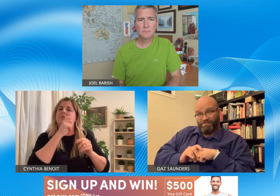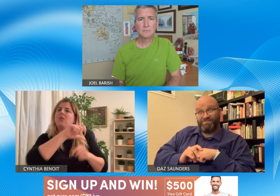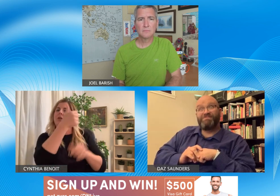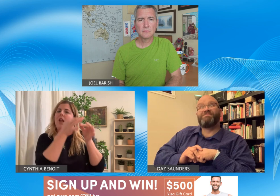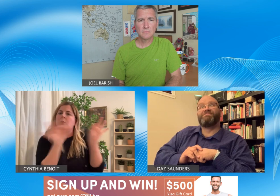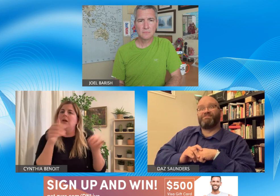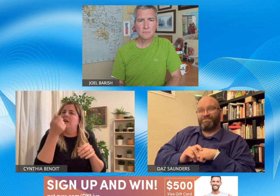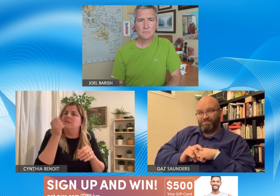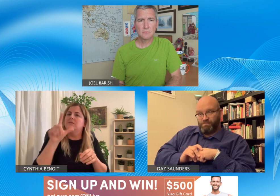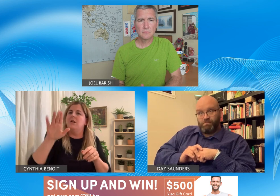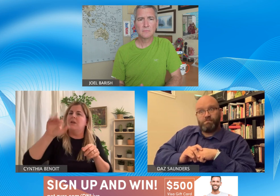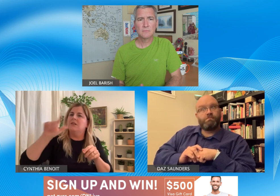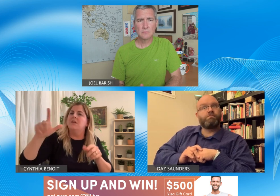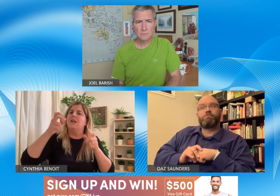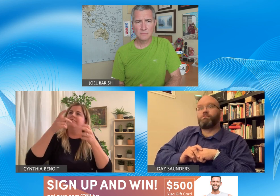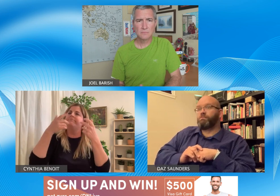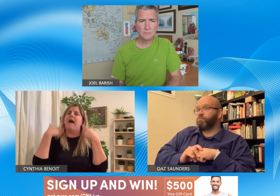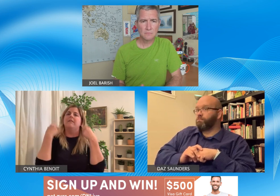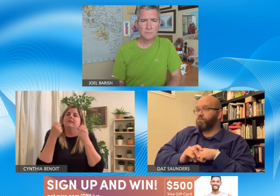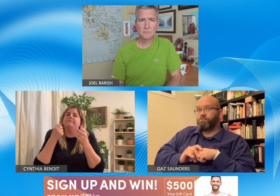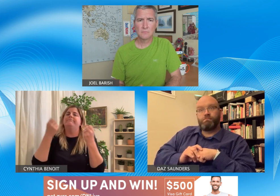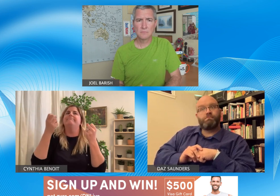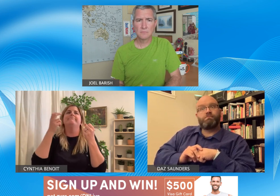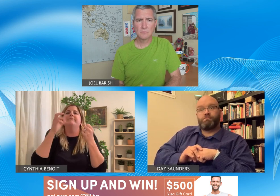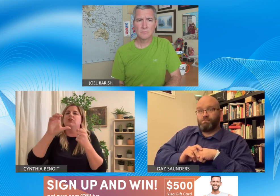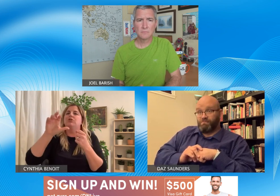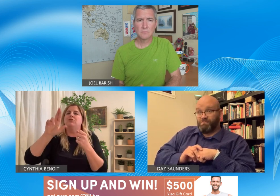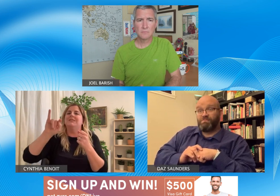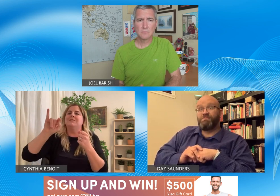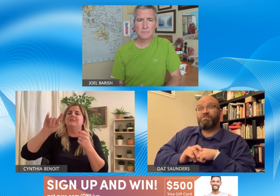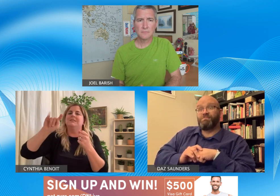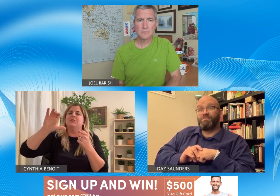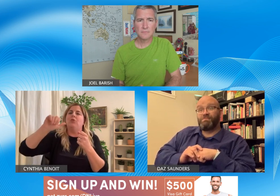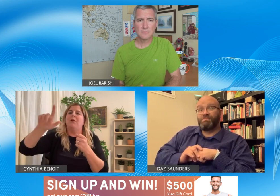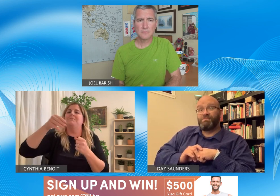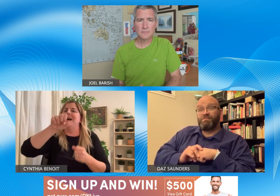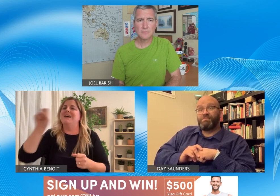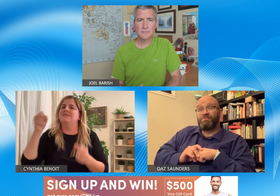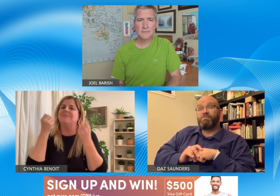Normally, with other sign languages, there’s always a critical mass to gather information from.